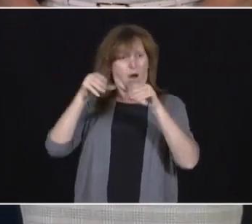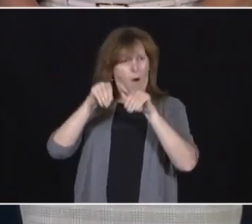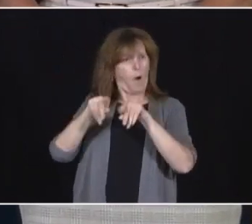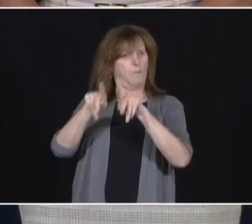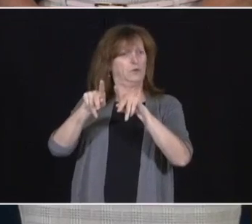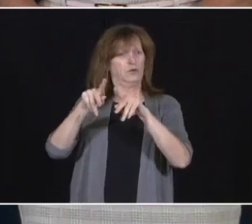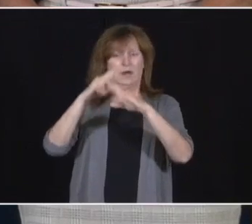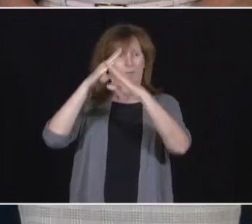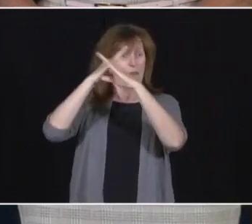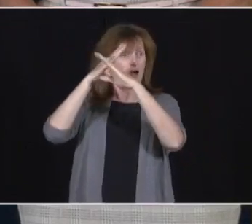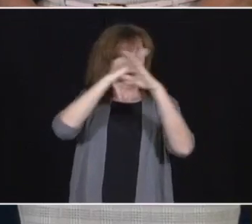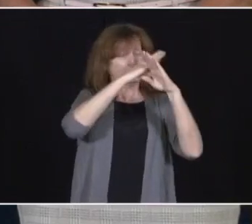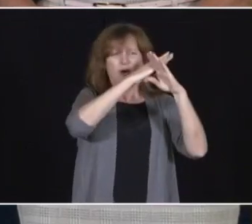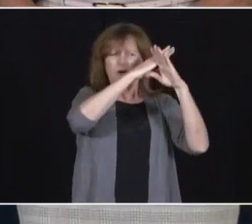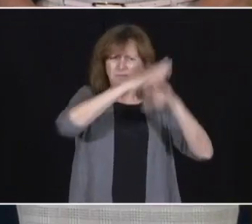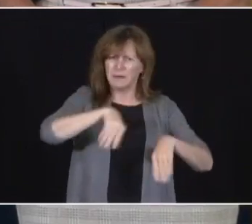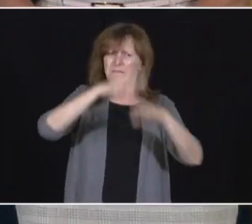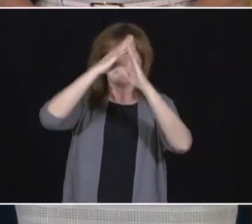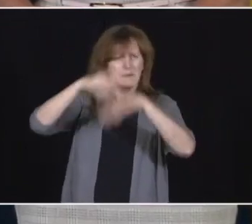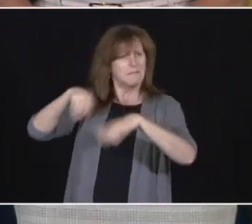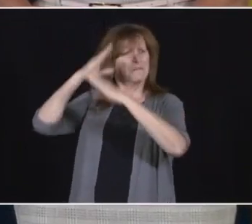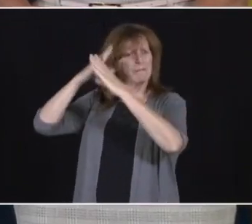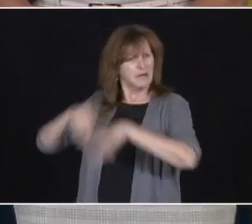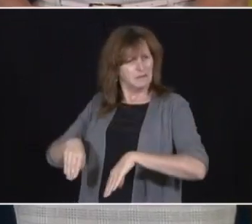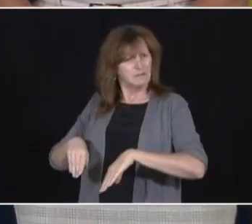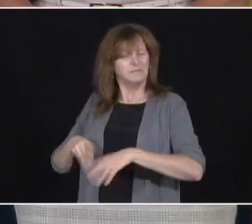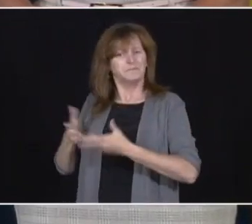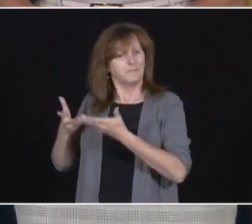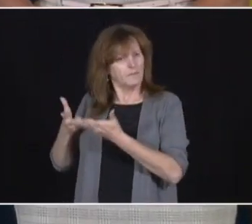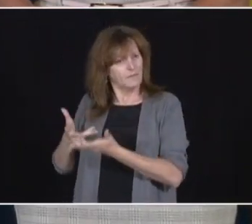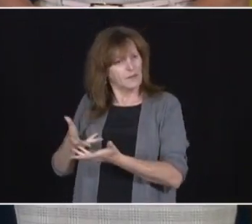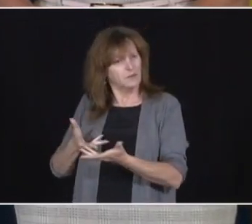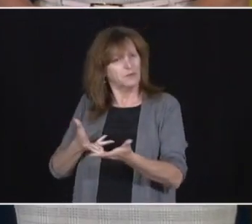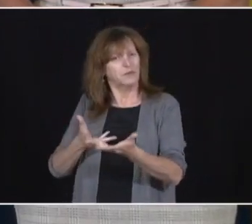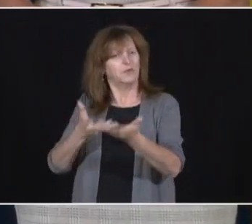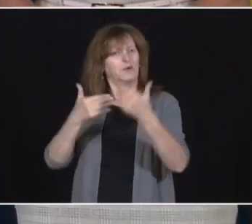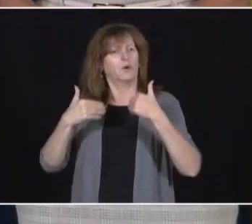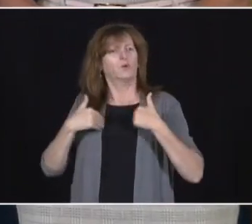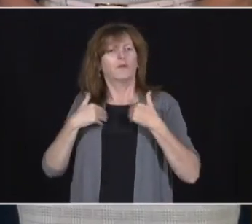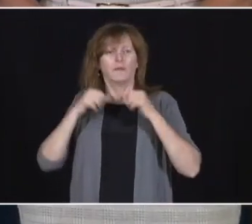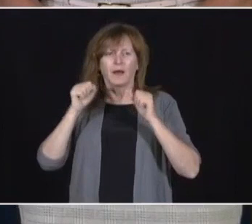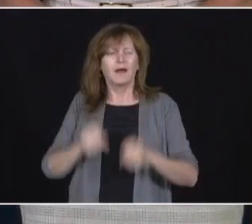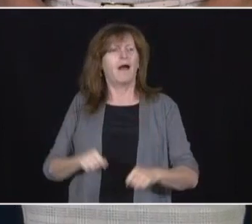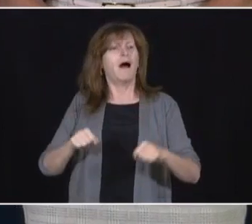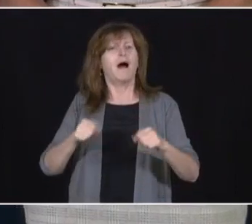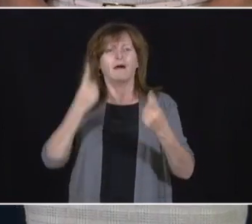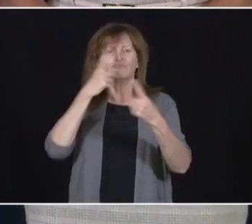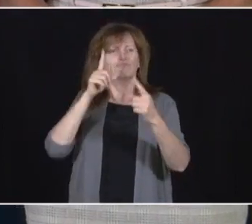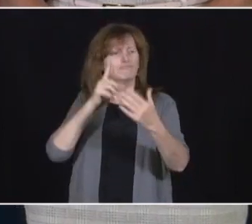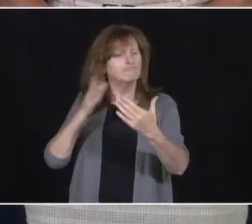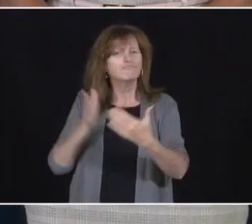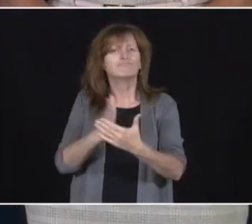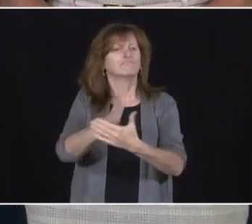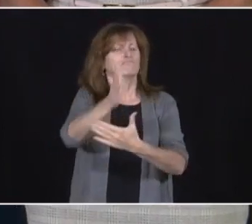ago. We are going to keep tearing down the barriers. Everything that stands in the way of our young